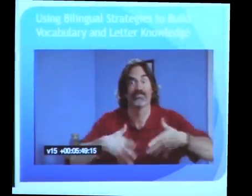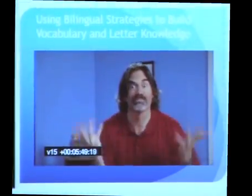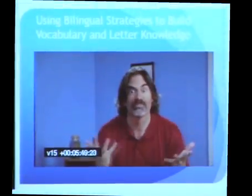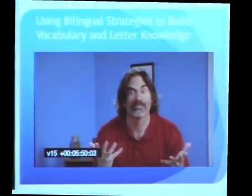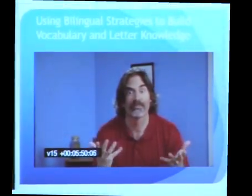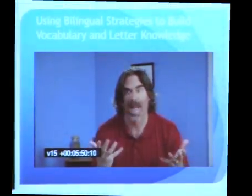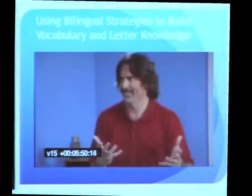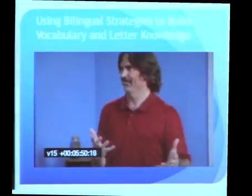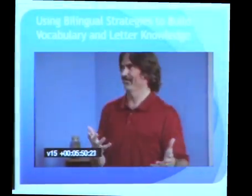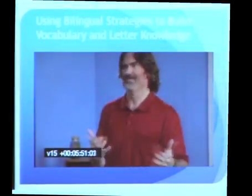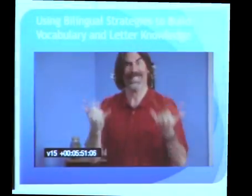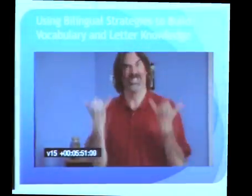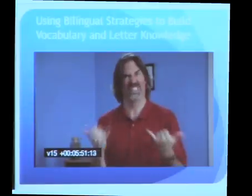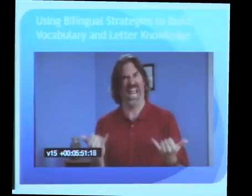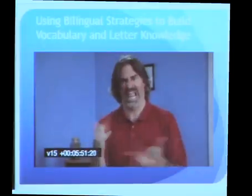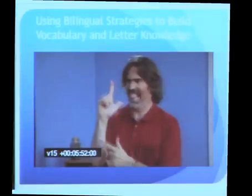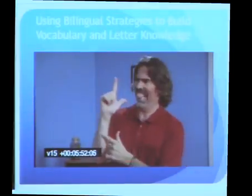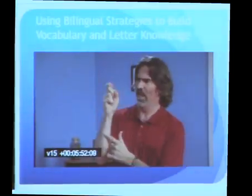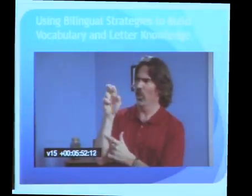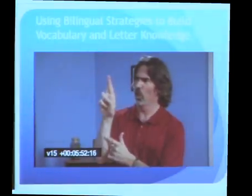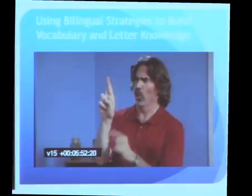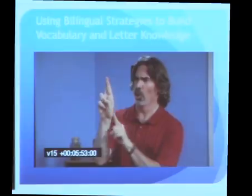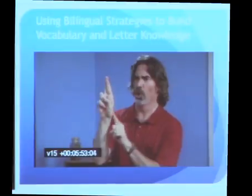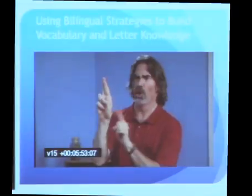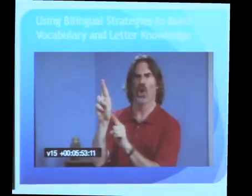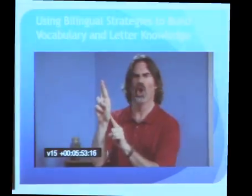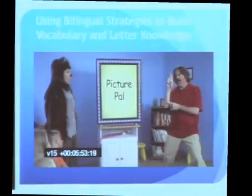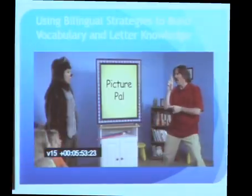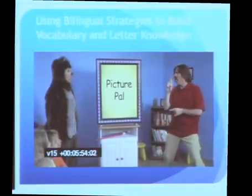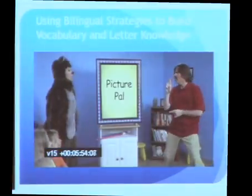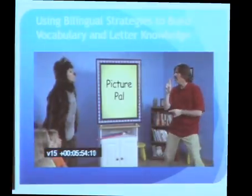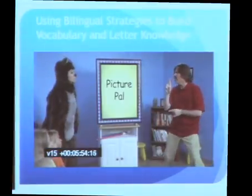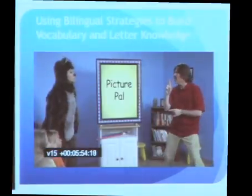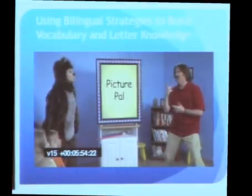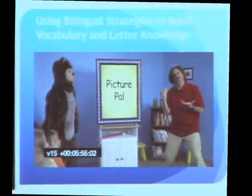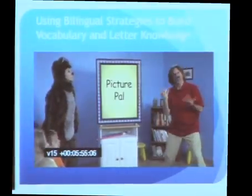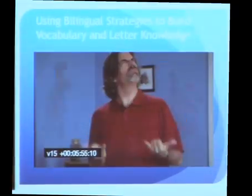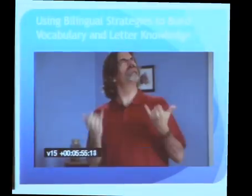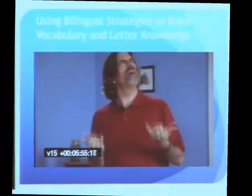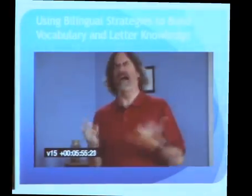Wait, wait, wait. It's letter recognition time!